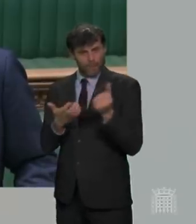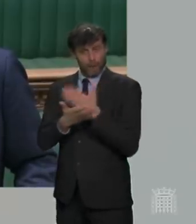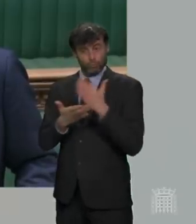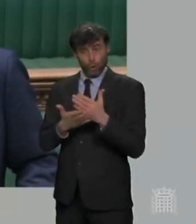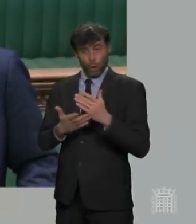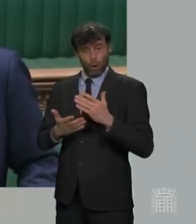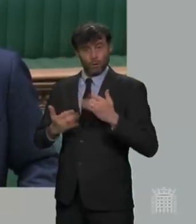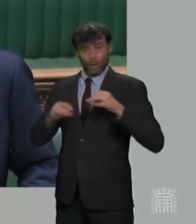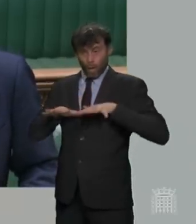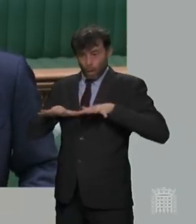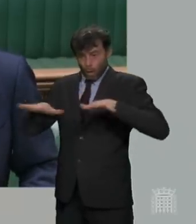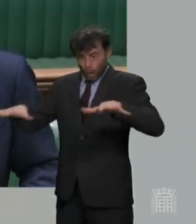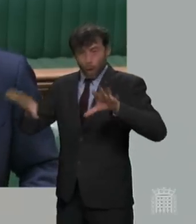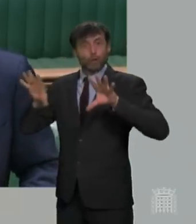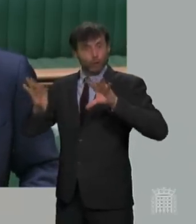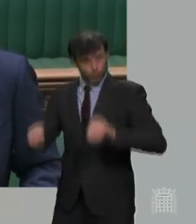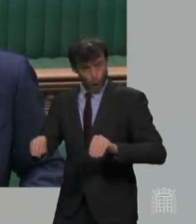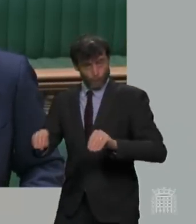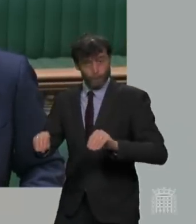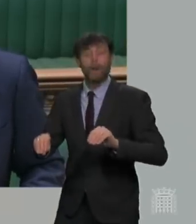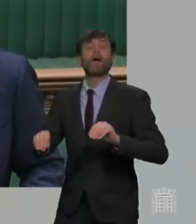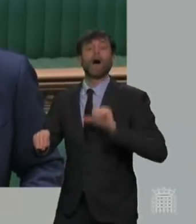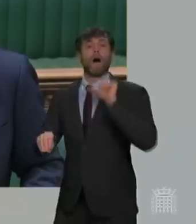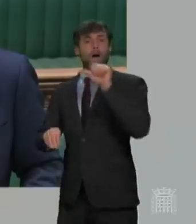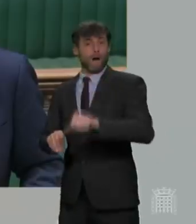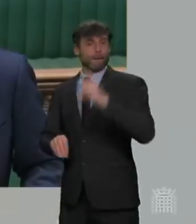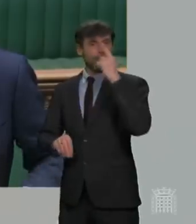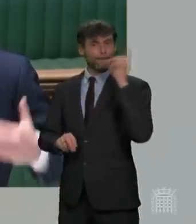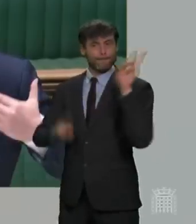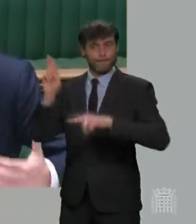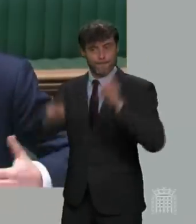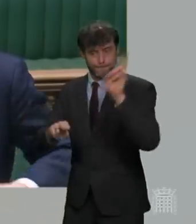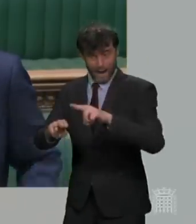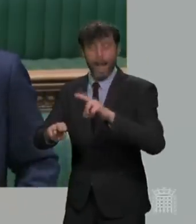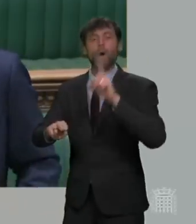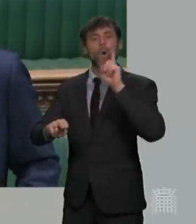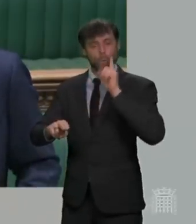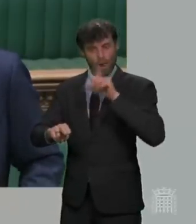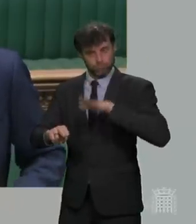which will enable a full recovery for the entire sector. In the meantime, as she knows,